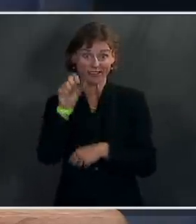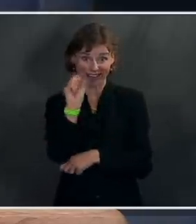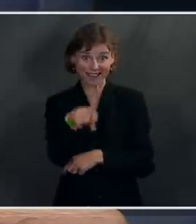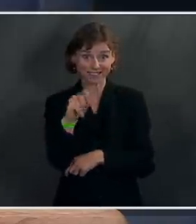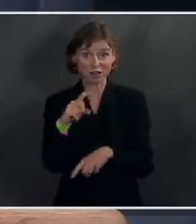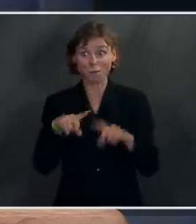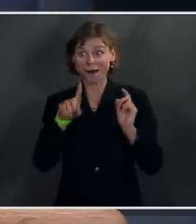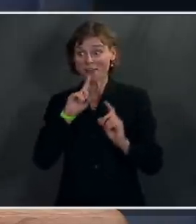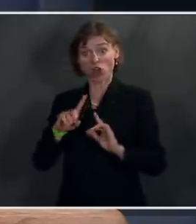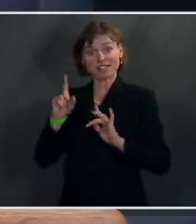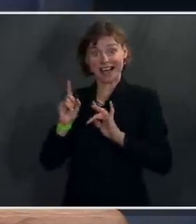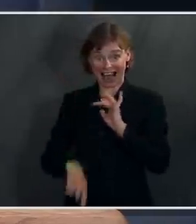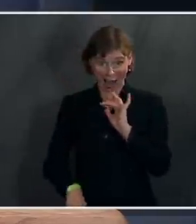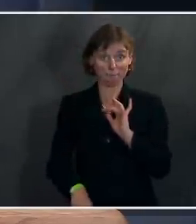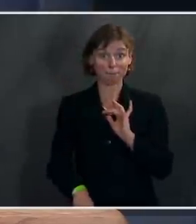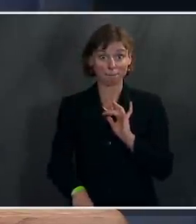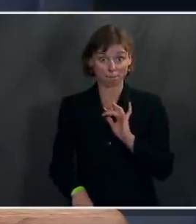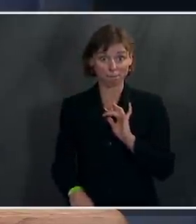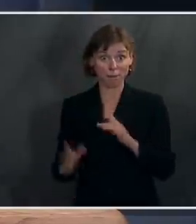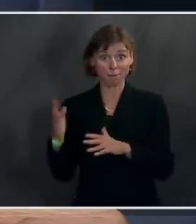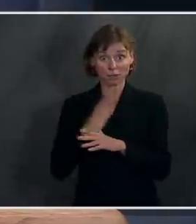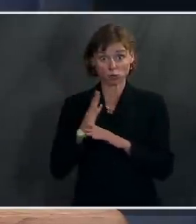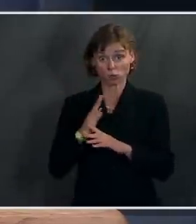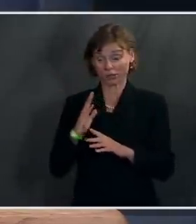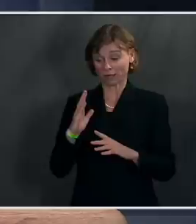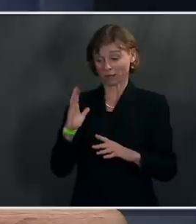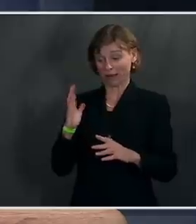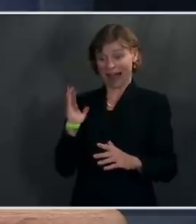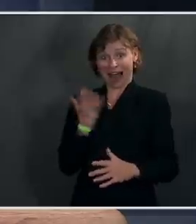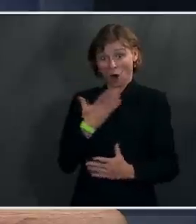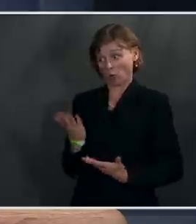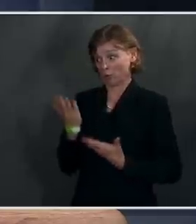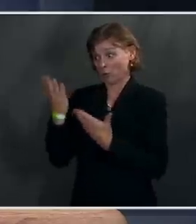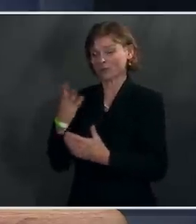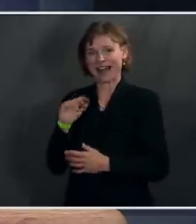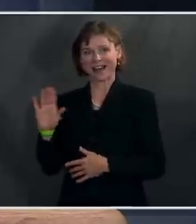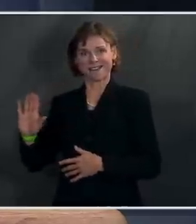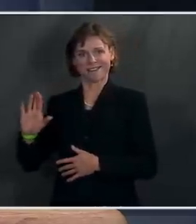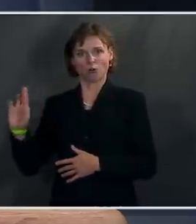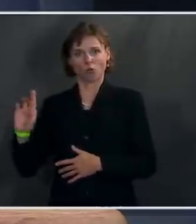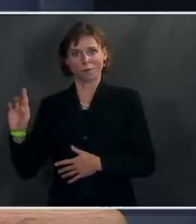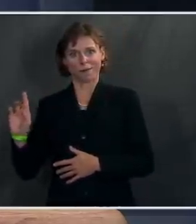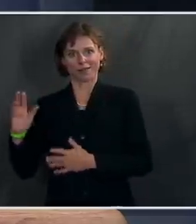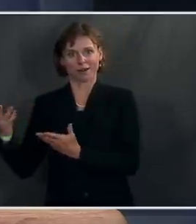and where the proposal, the Republican proposal that was discussed last night.